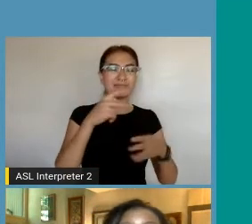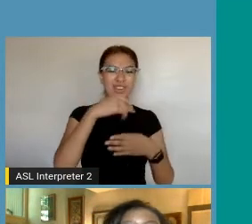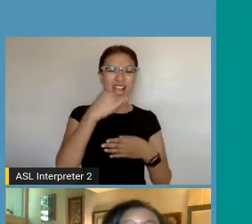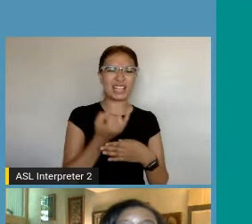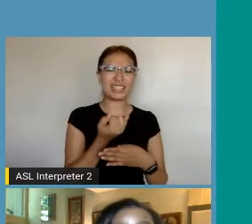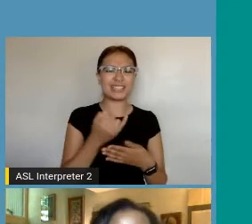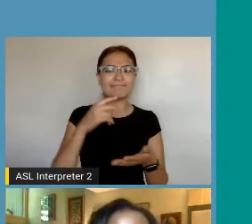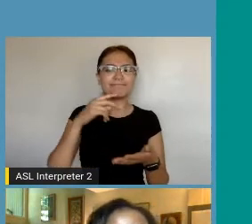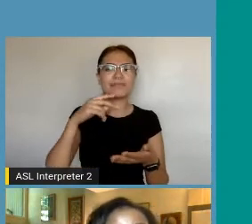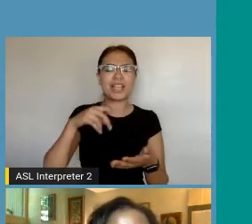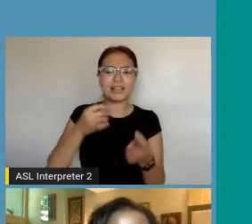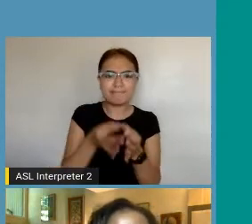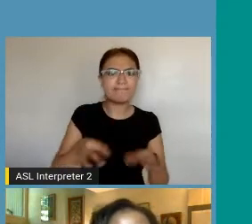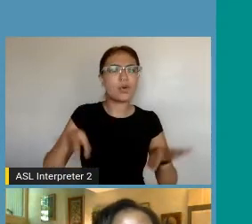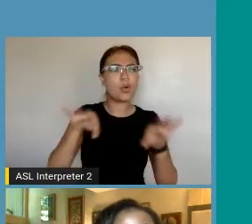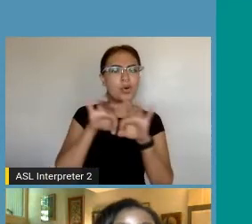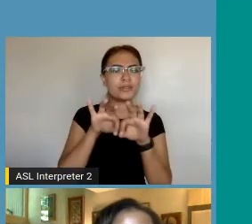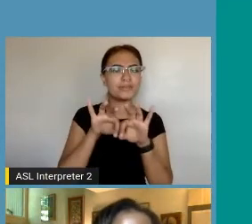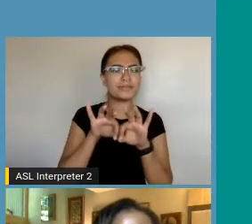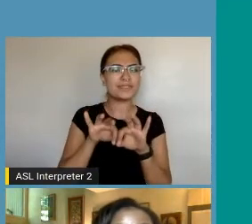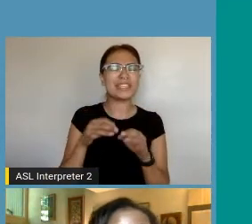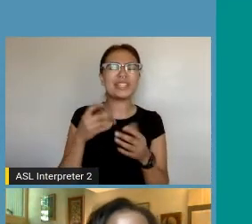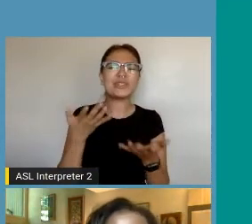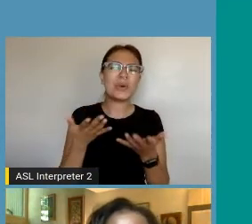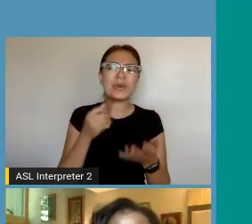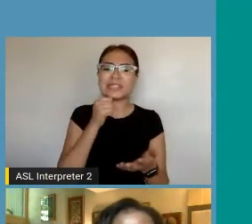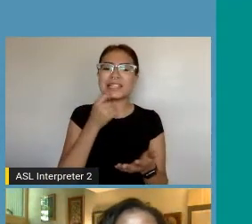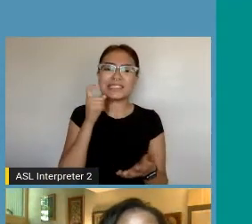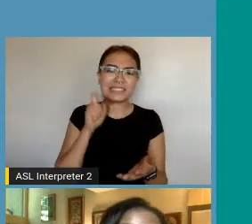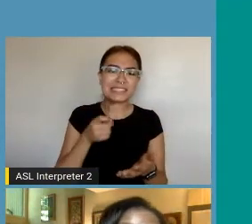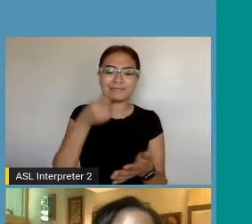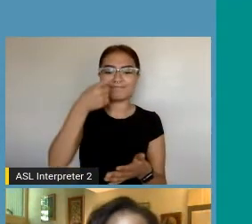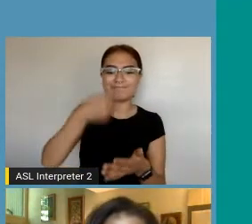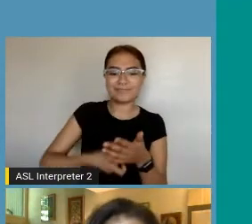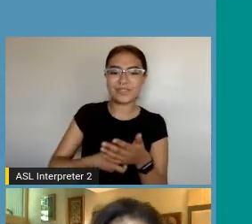order to avoid investments beyond effort and expense versus result in profit.